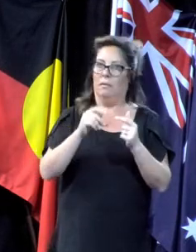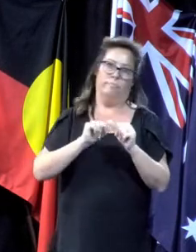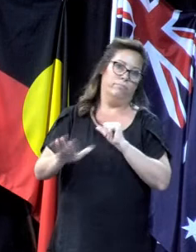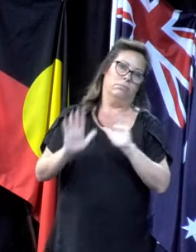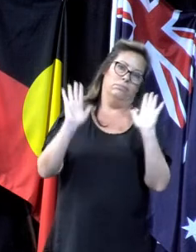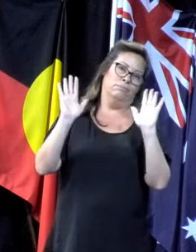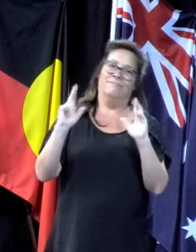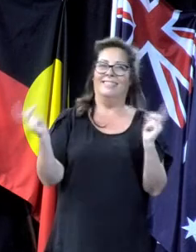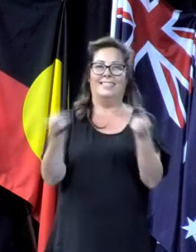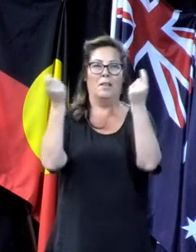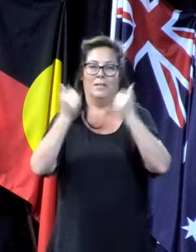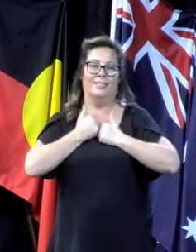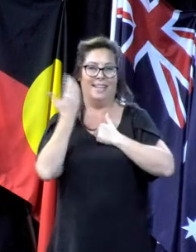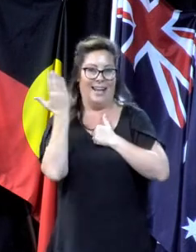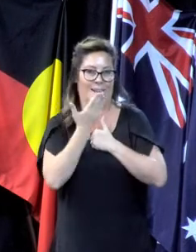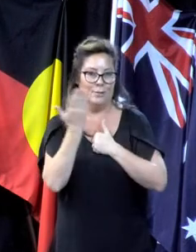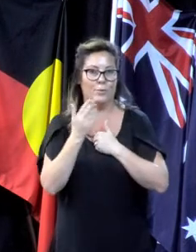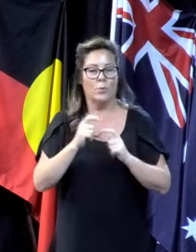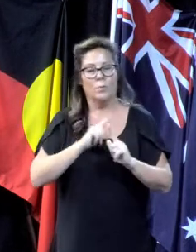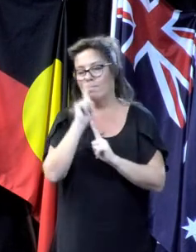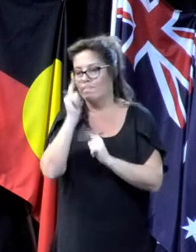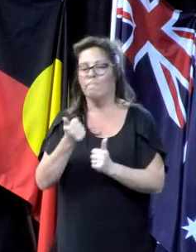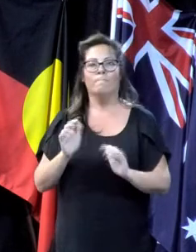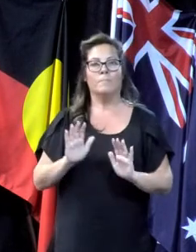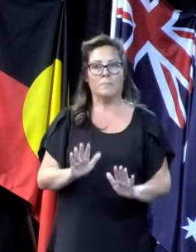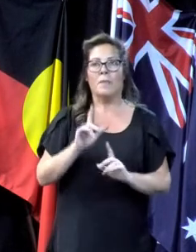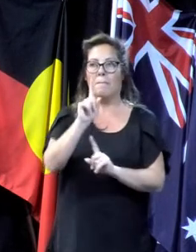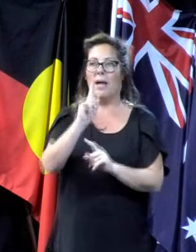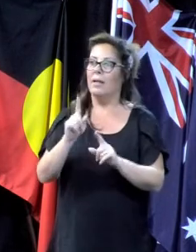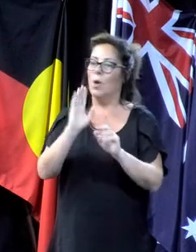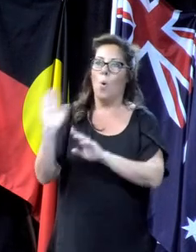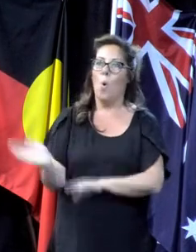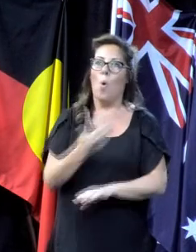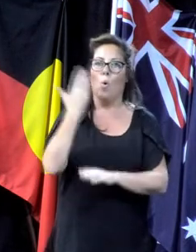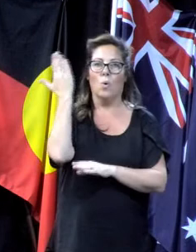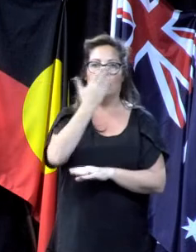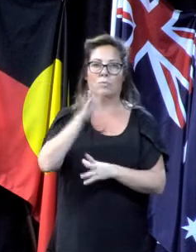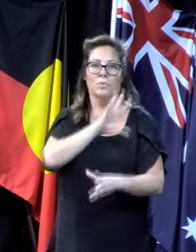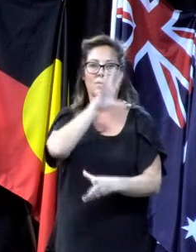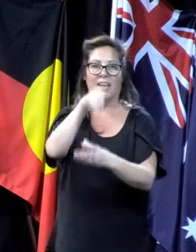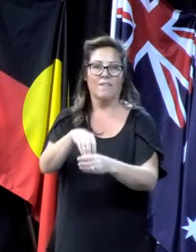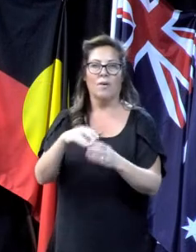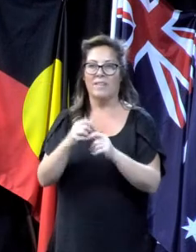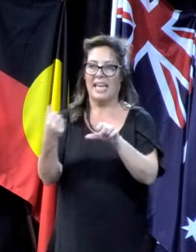I suppose the other one that all schools are involved with as well is creating opportunities to role model